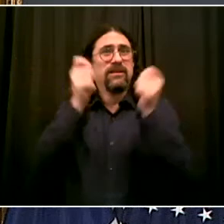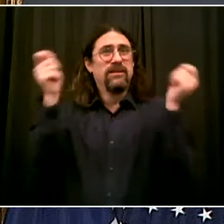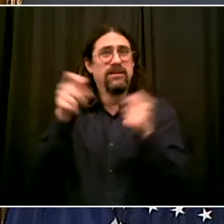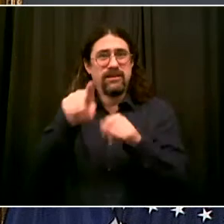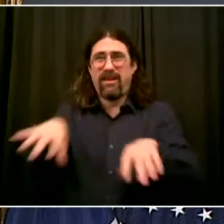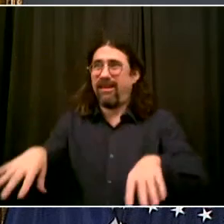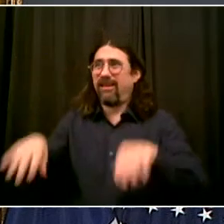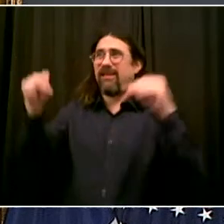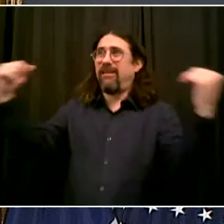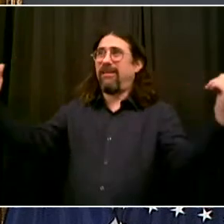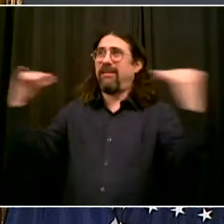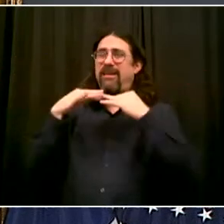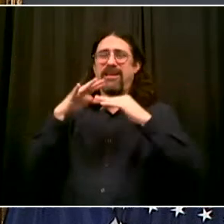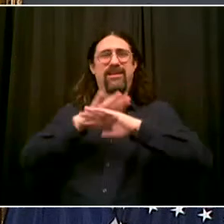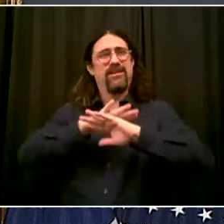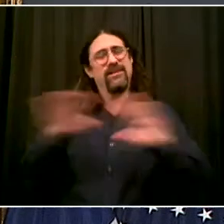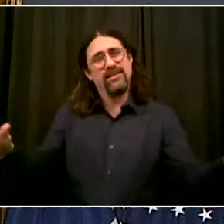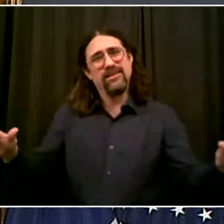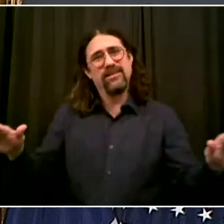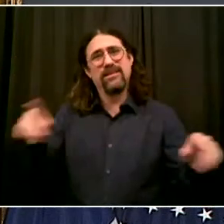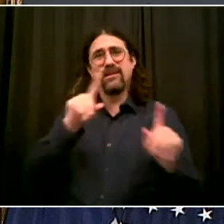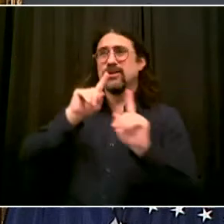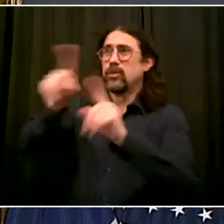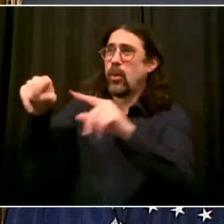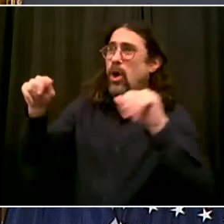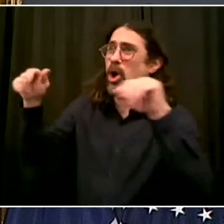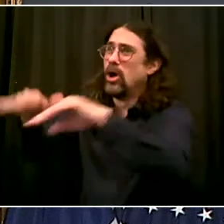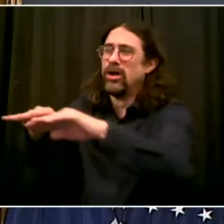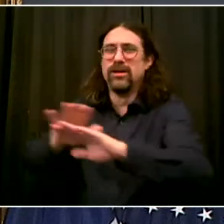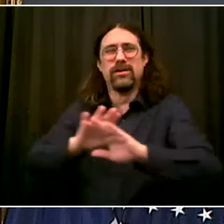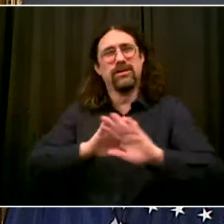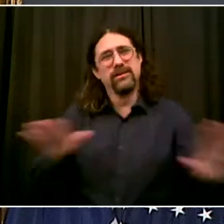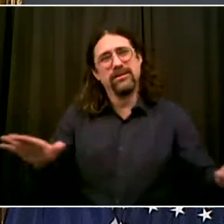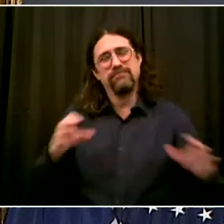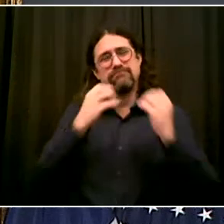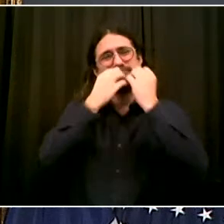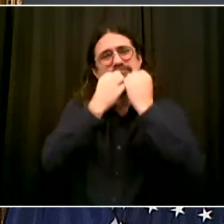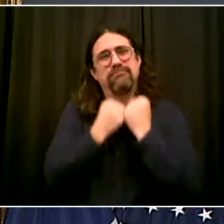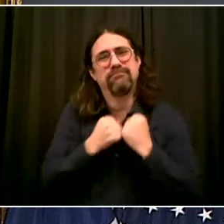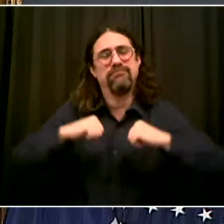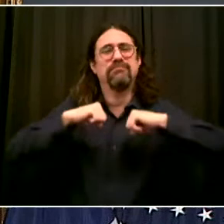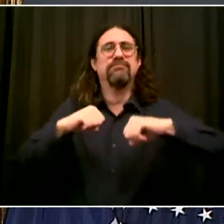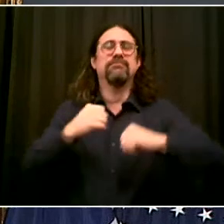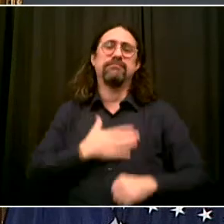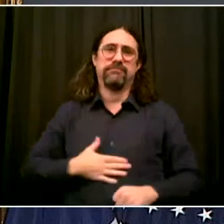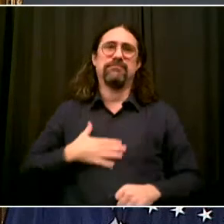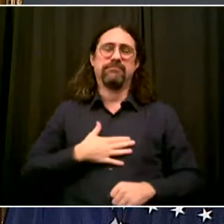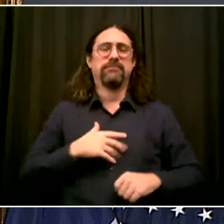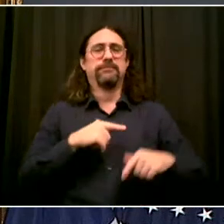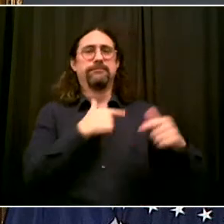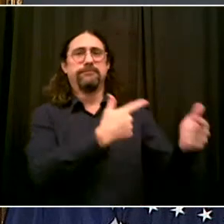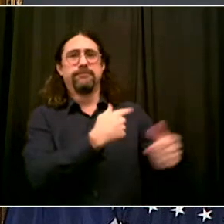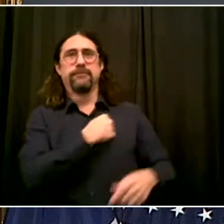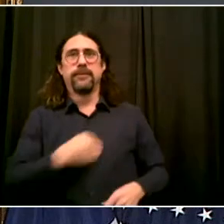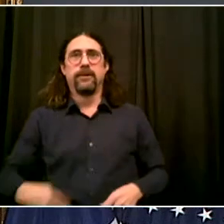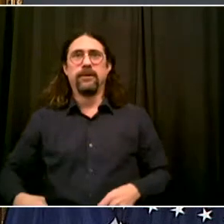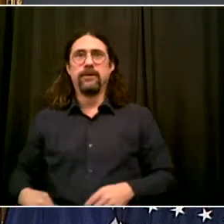KNOW THEY FAALCIIITATE SPSPEARD. DR. LONG? YES, SIR. THERE YOU GO. YES. THANK YOU, SIR.